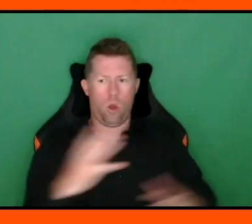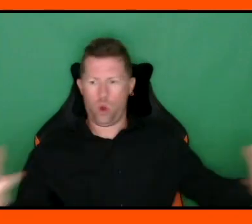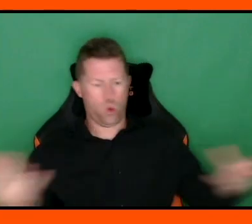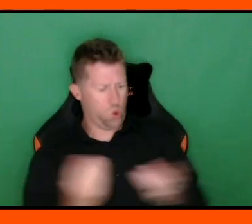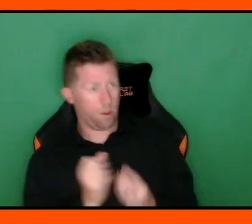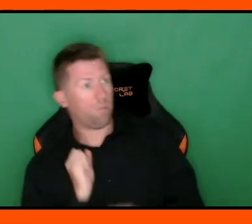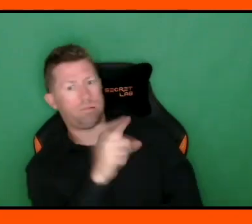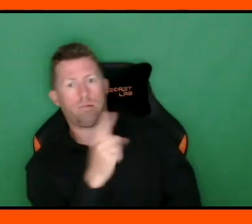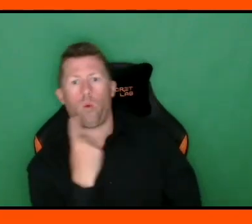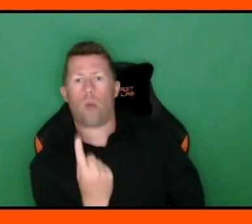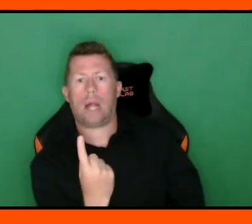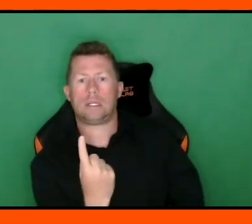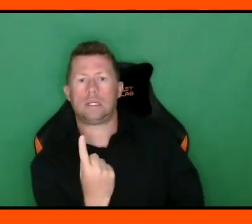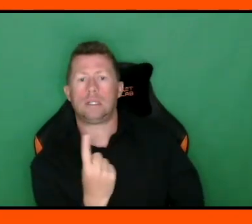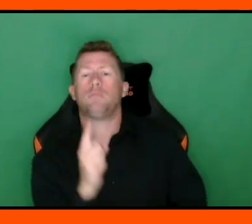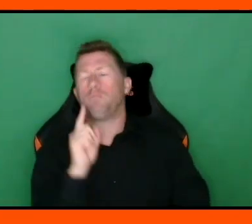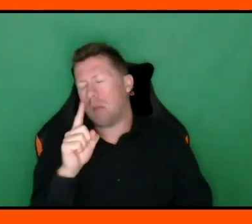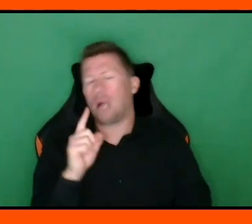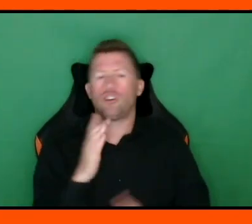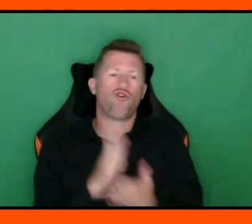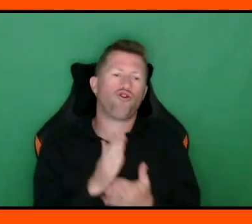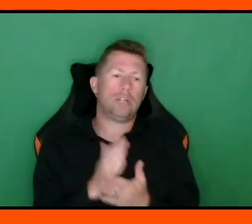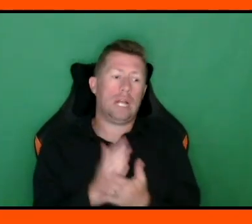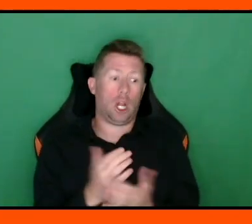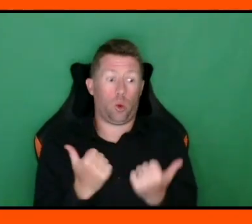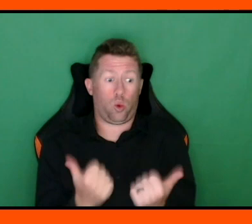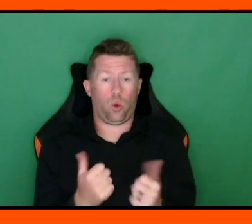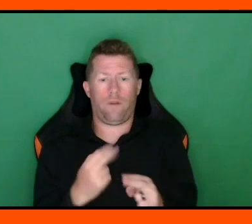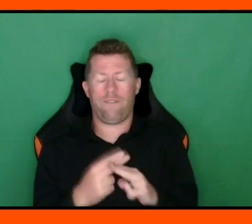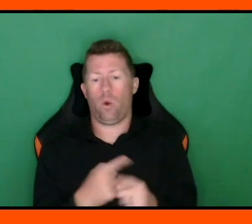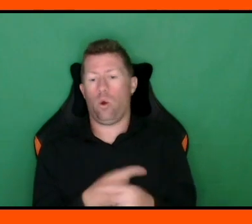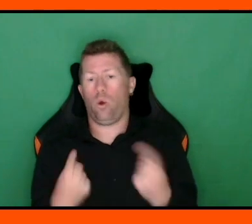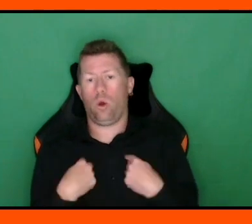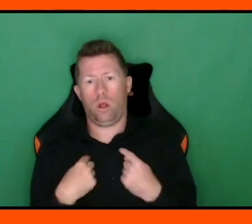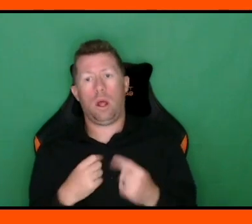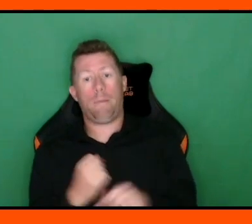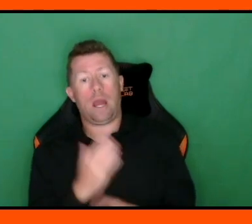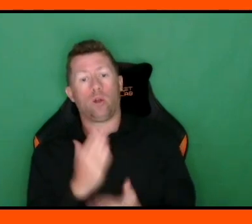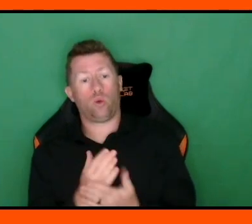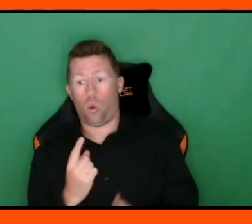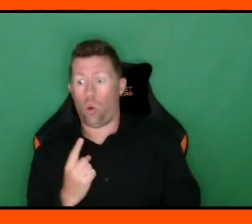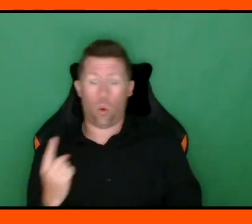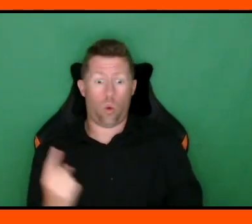but I think it’s useful from the point of view of ensuring that everyone has got same priorities.